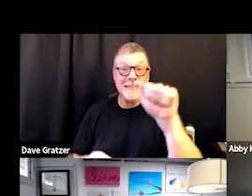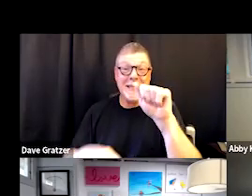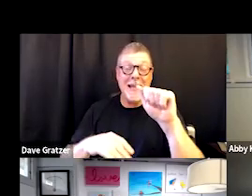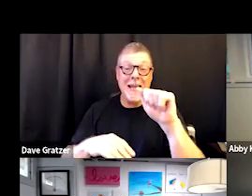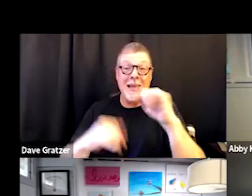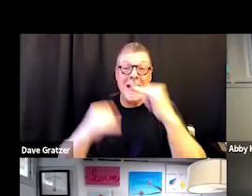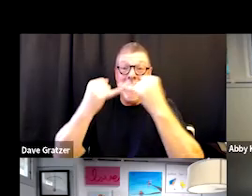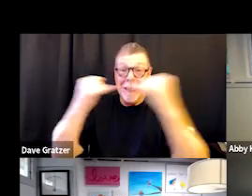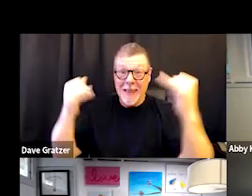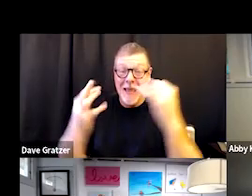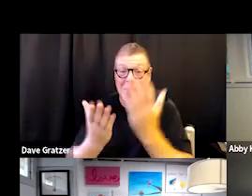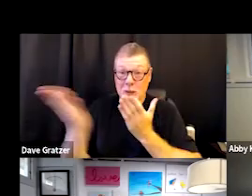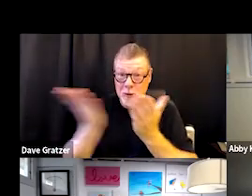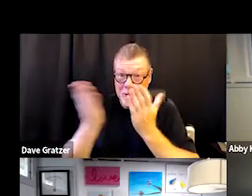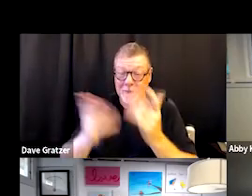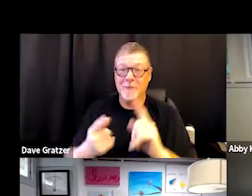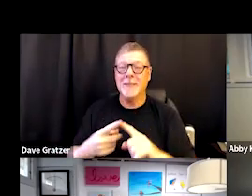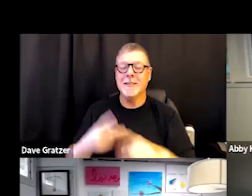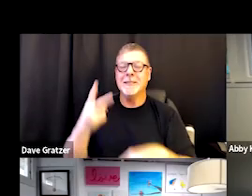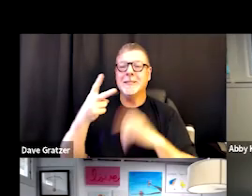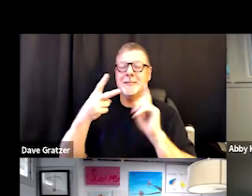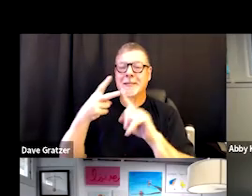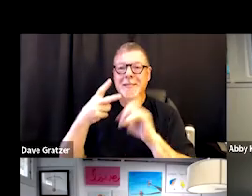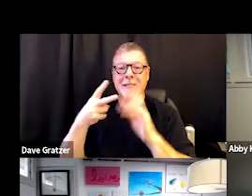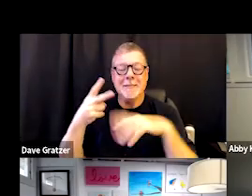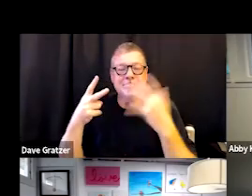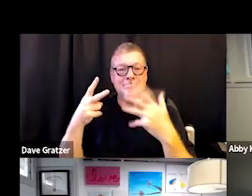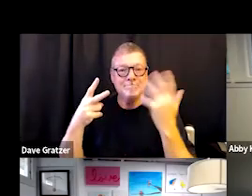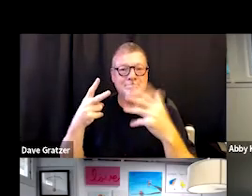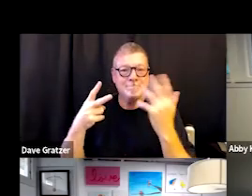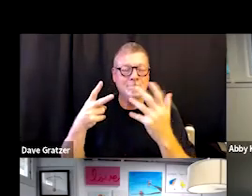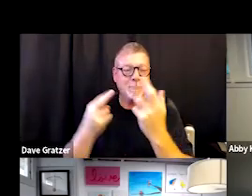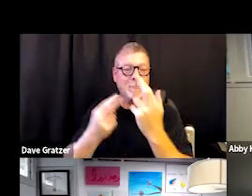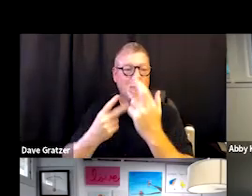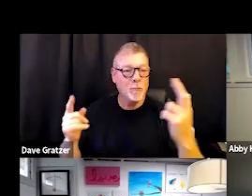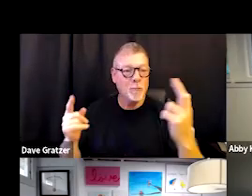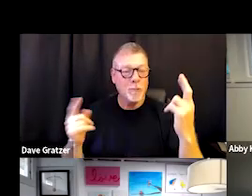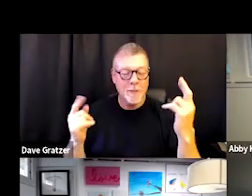the resources we have on post entitlement scenarios